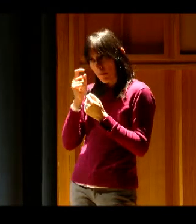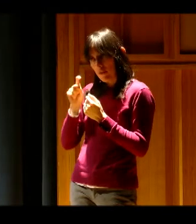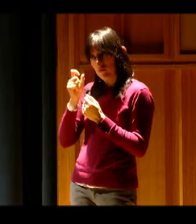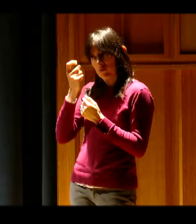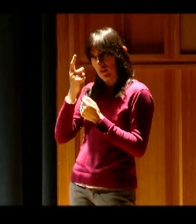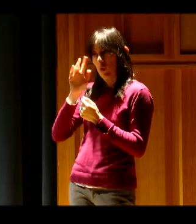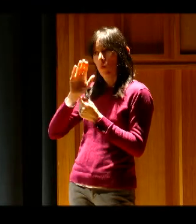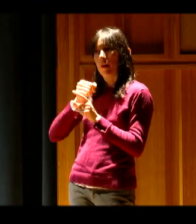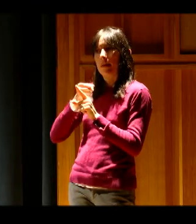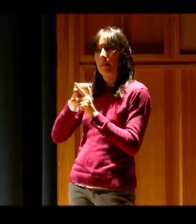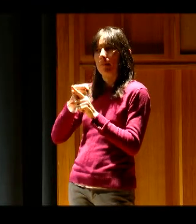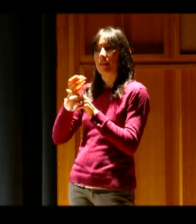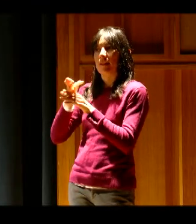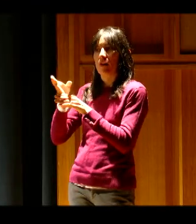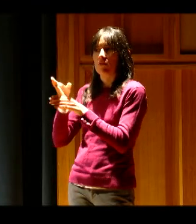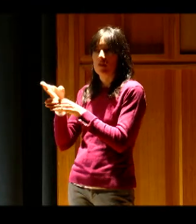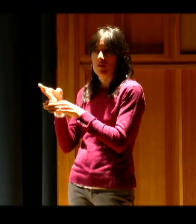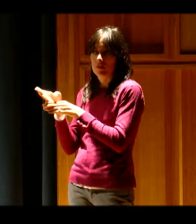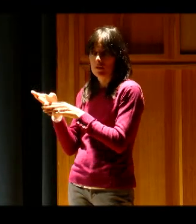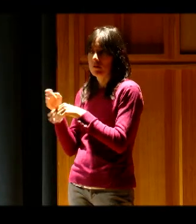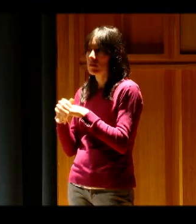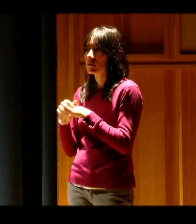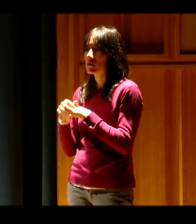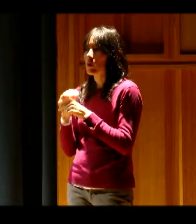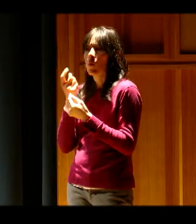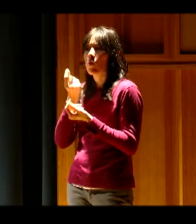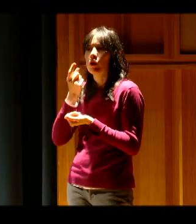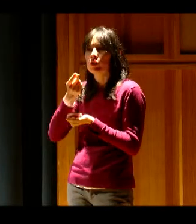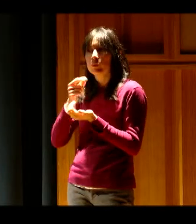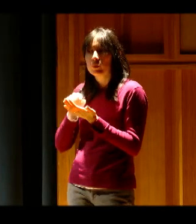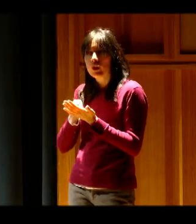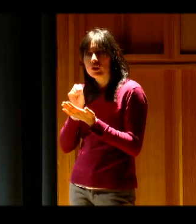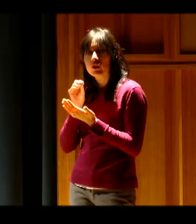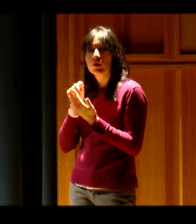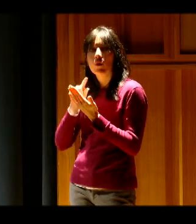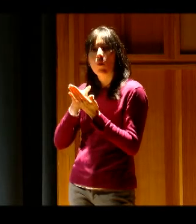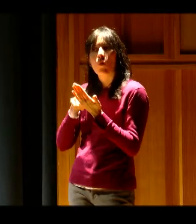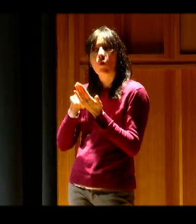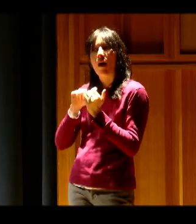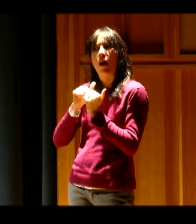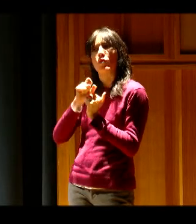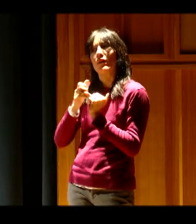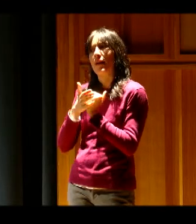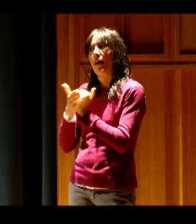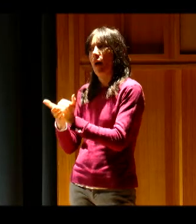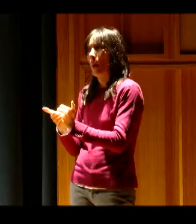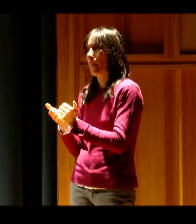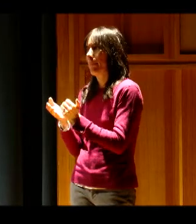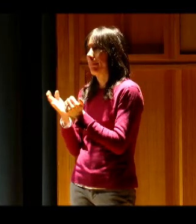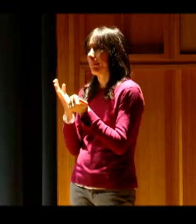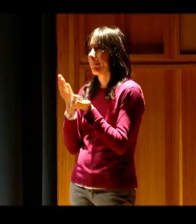What what are you learning about them? What insights can you bring to the field and the wider field? How can you share what you learn?